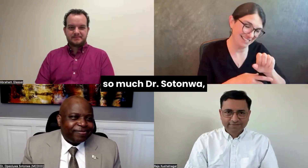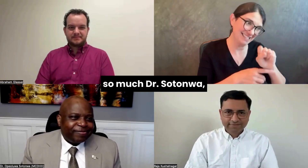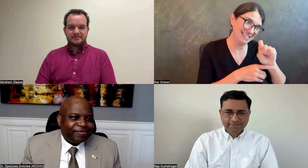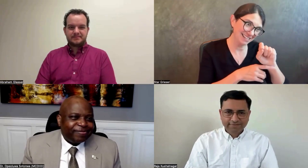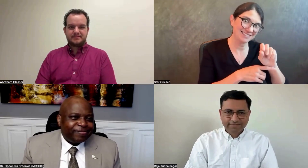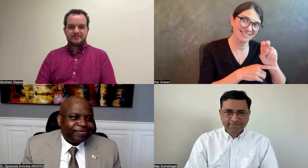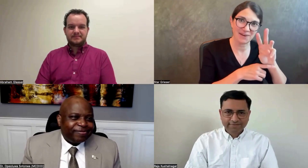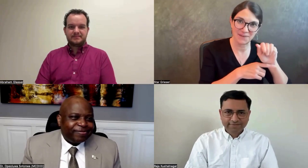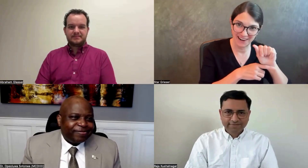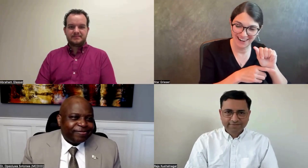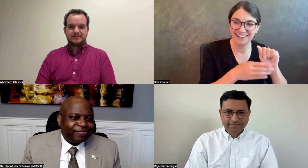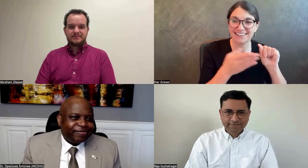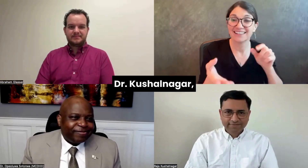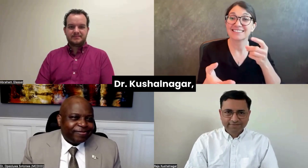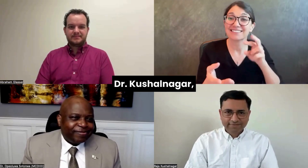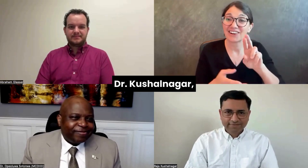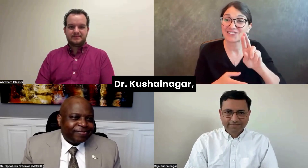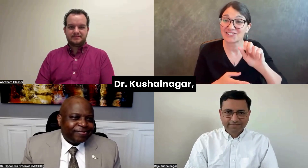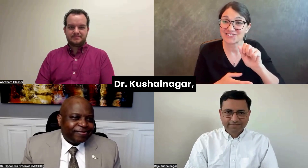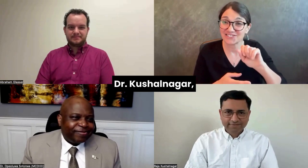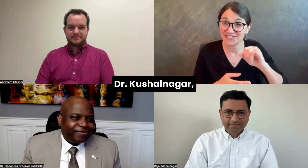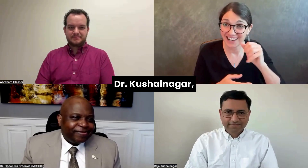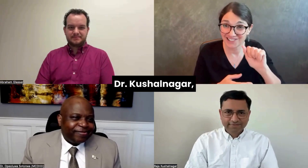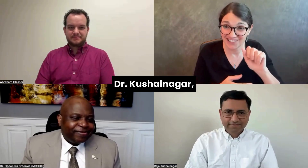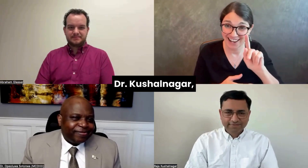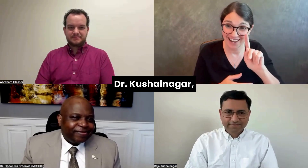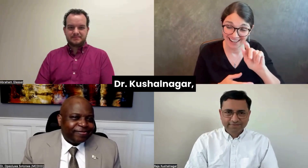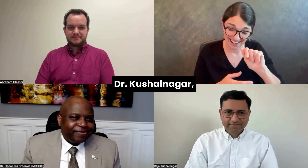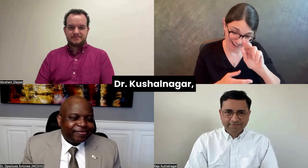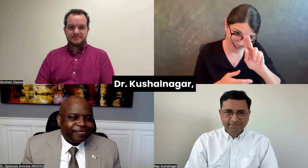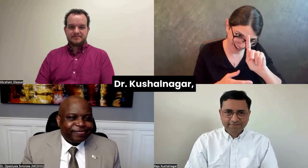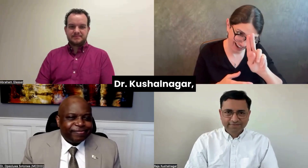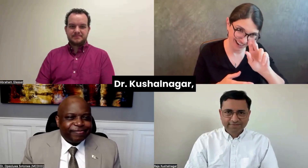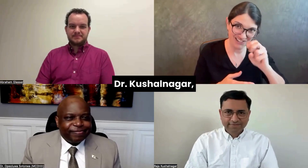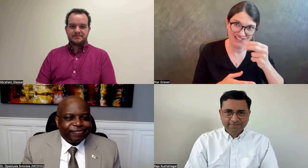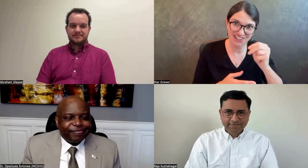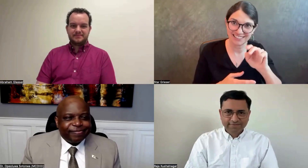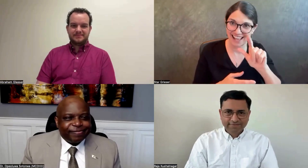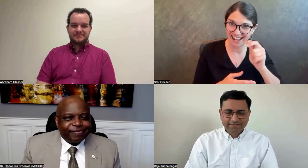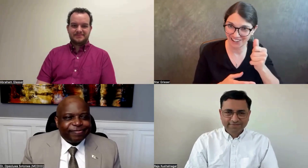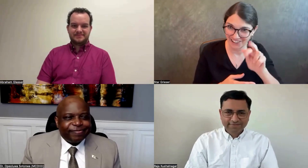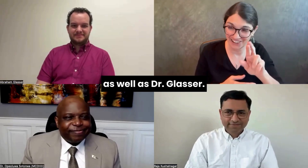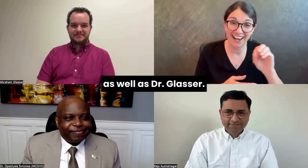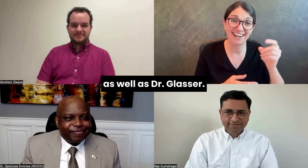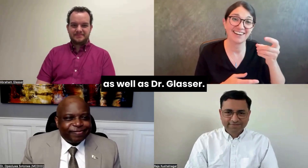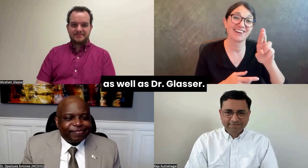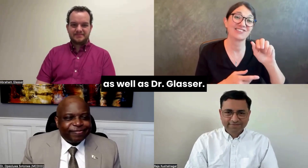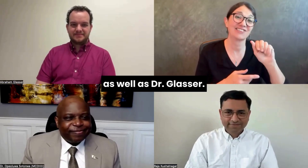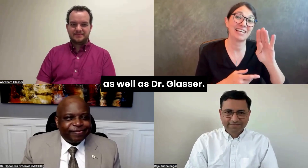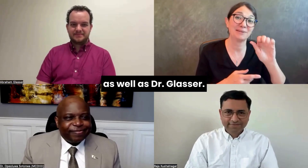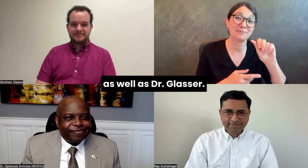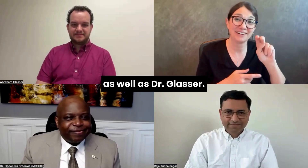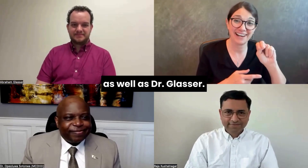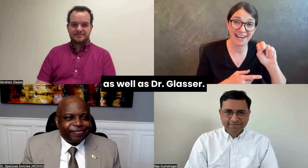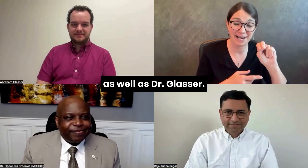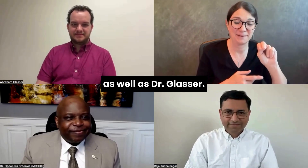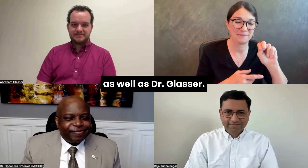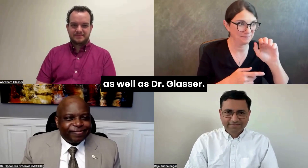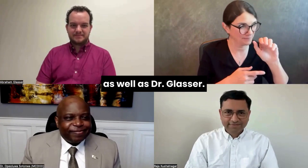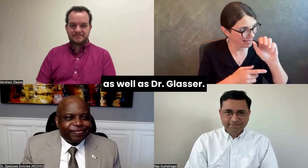Dr. Kushalnagar, as well as Dr. Glasser.